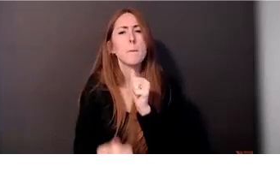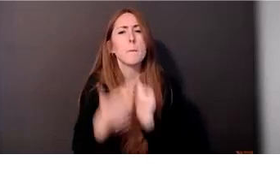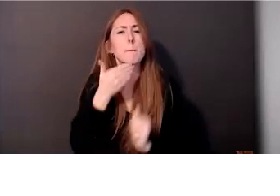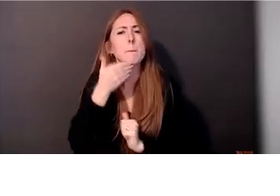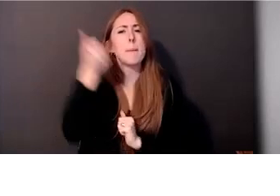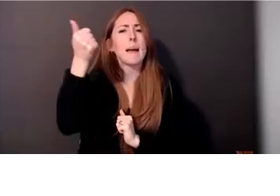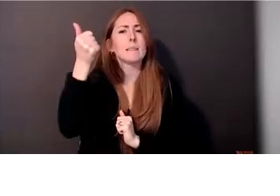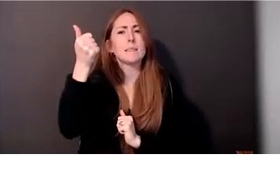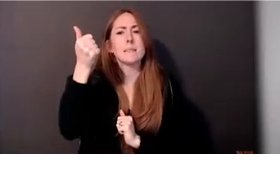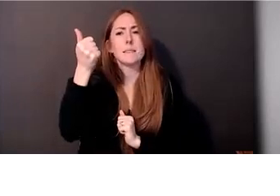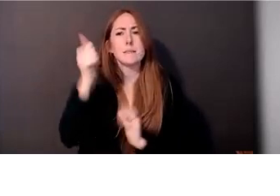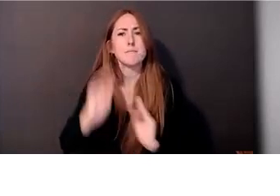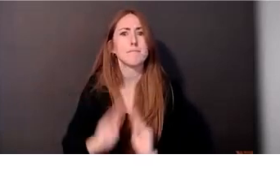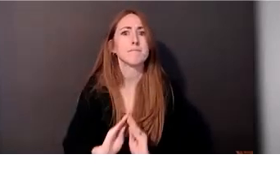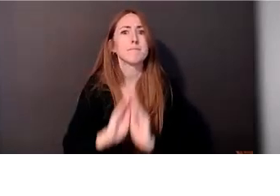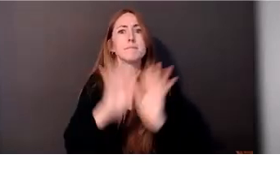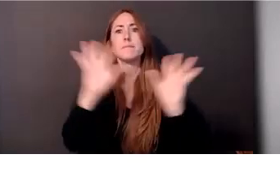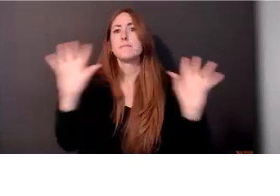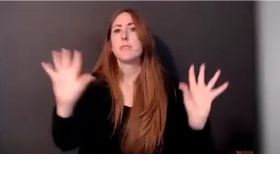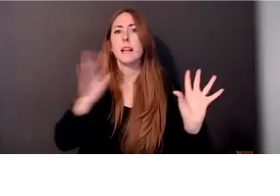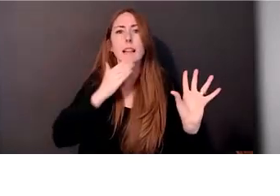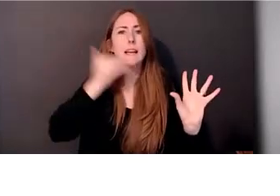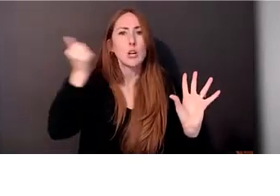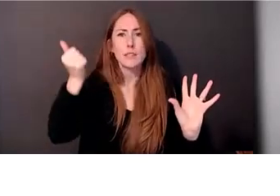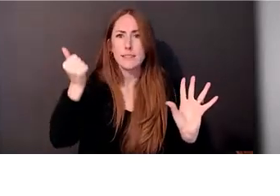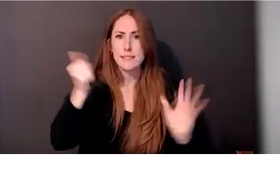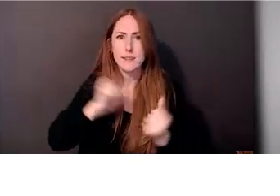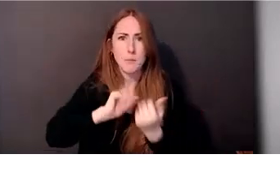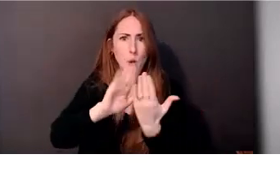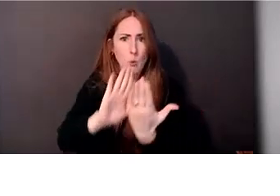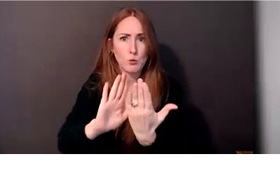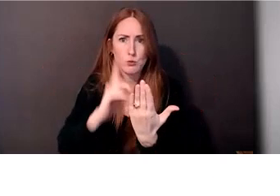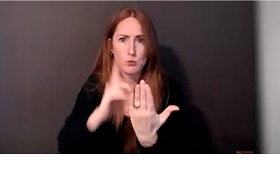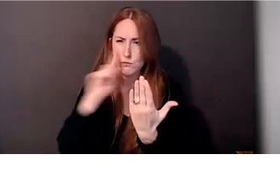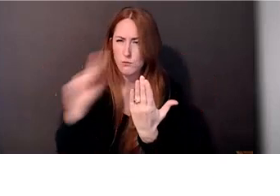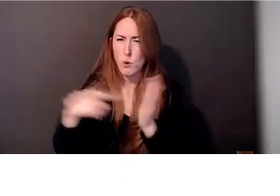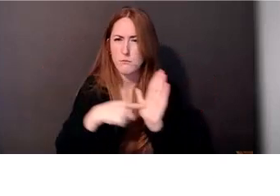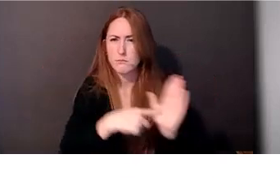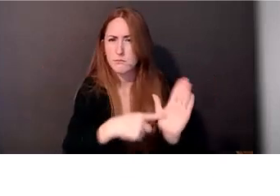convey their desired messages? Next slide, please.